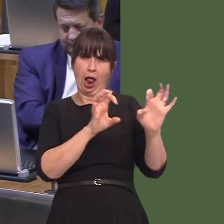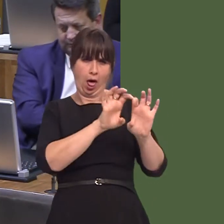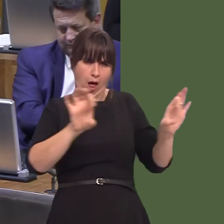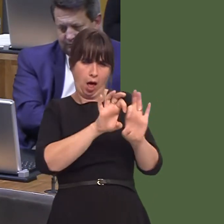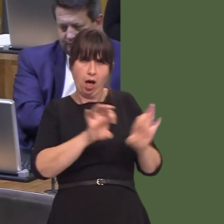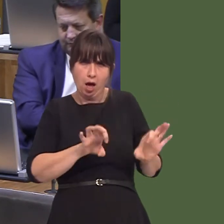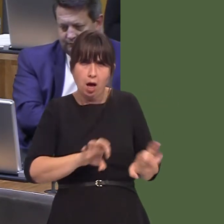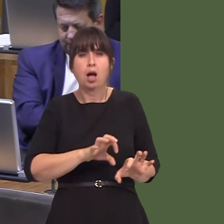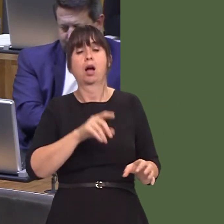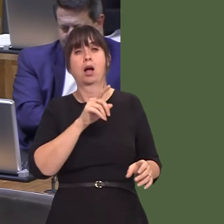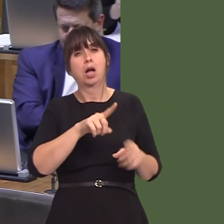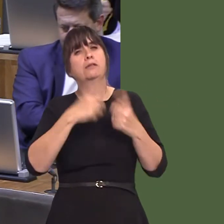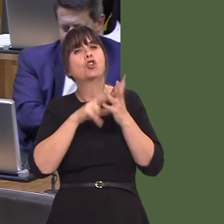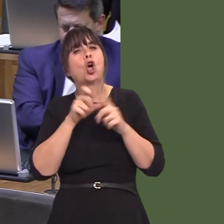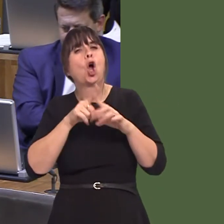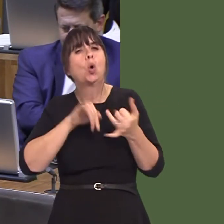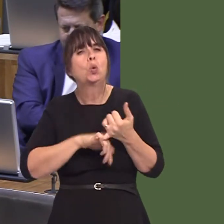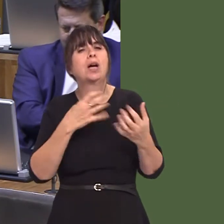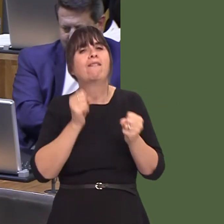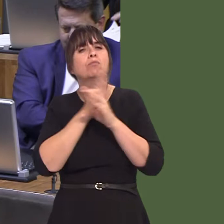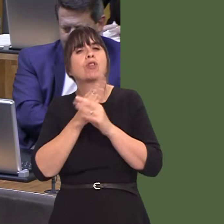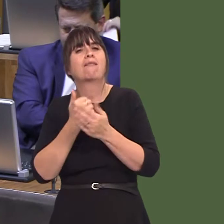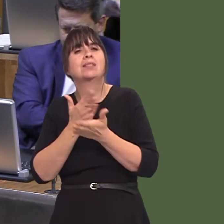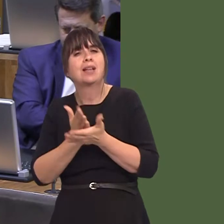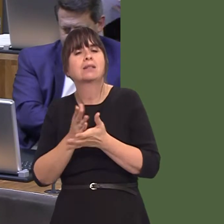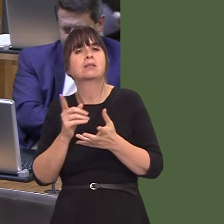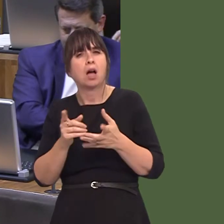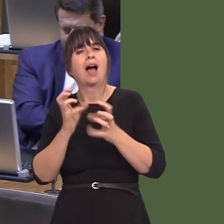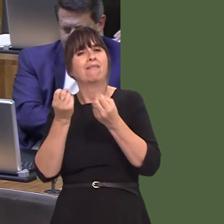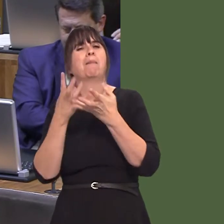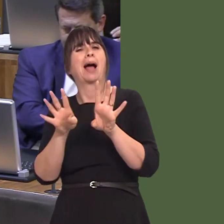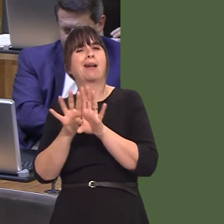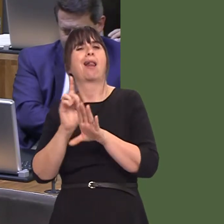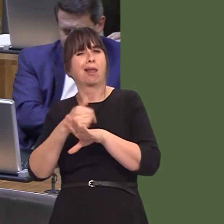Those codes were agreed by the private-sector-led industry panel, which was established to advise